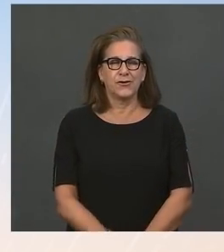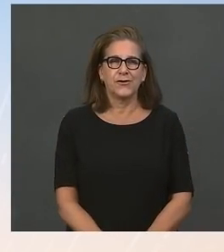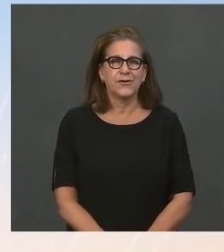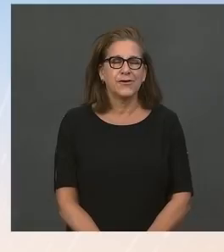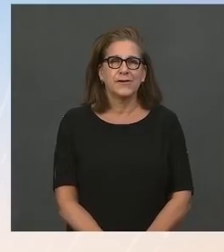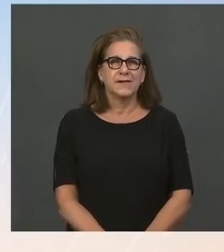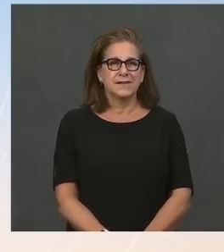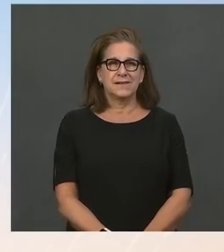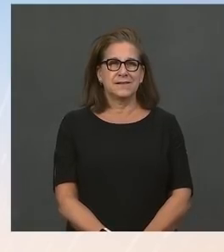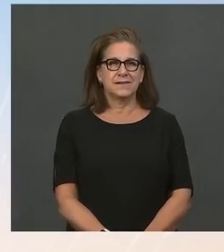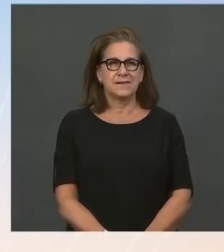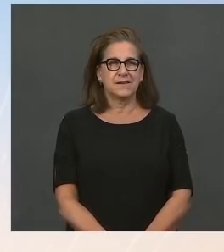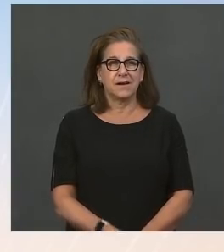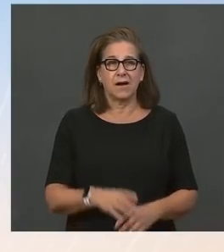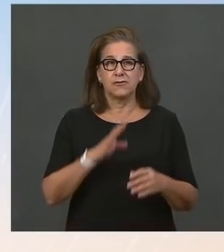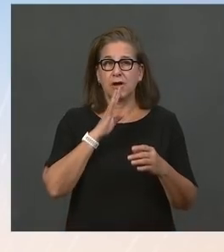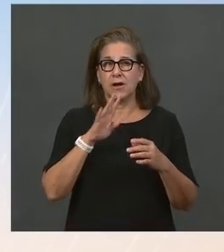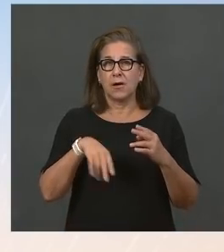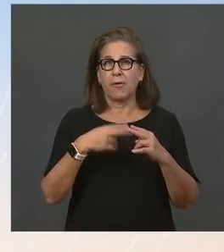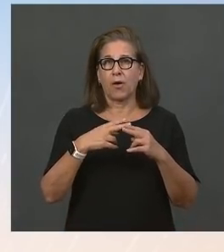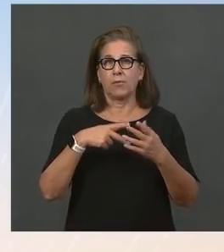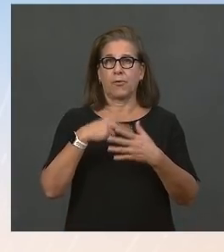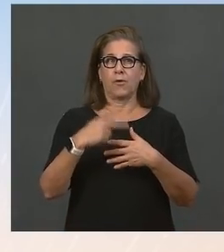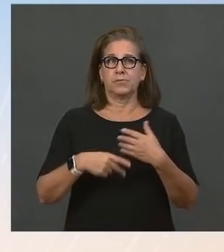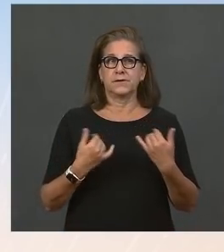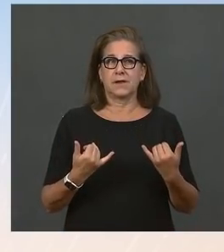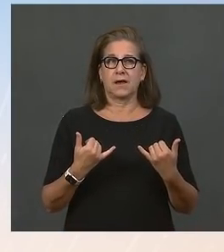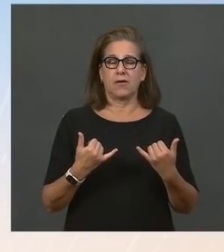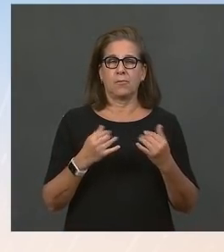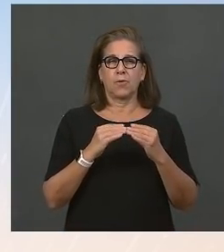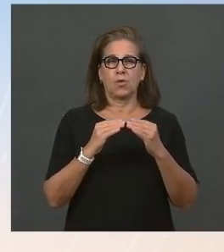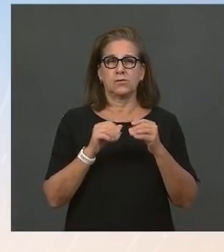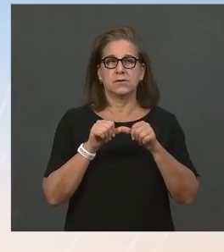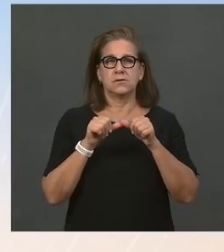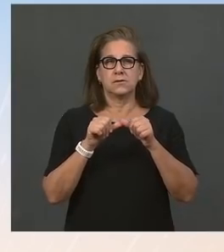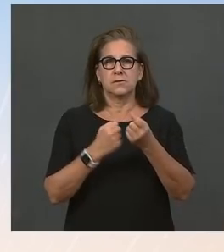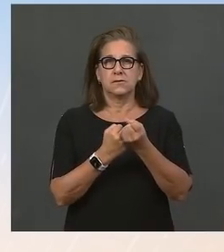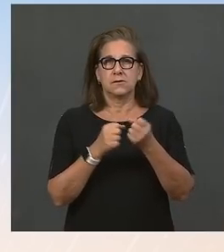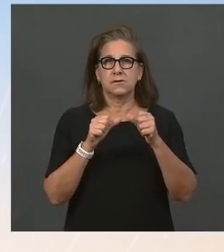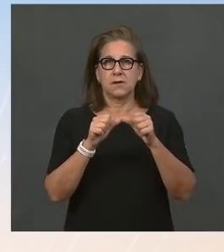or to include even things that couldn't make it into this package somewhere down the line? Ms. Psaki: Well, let me say, first, Zeke,